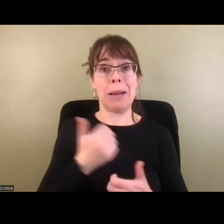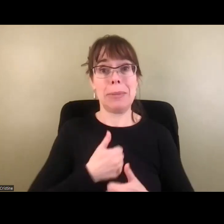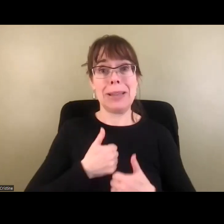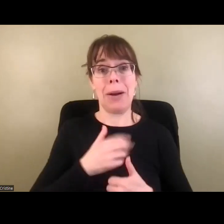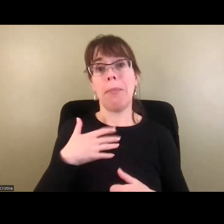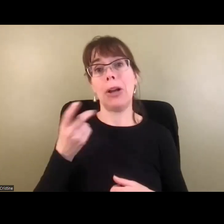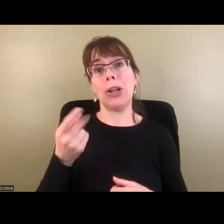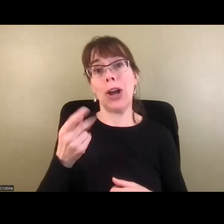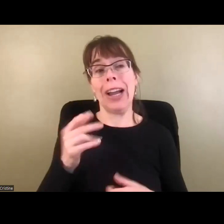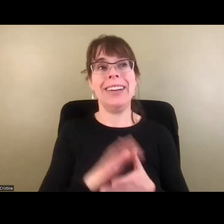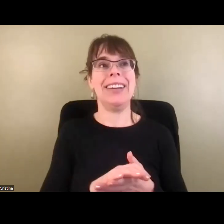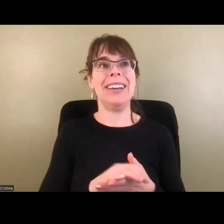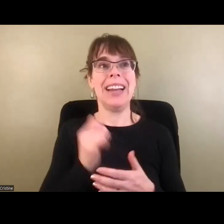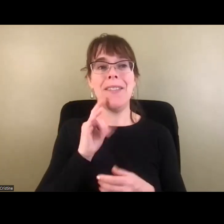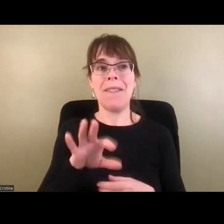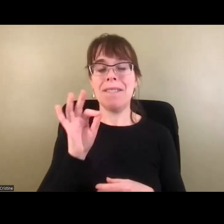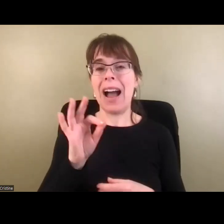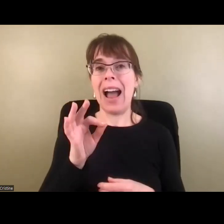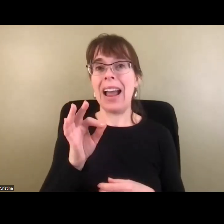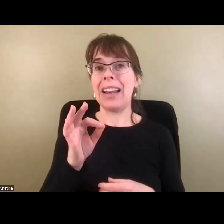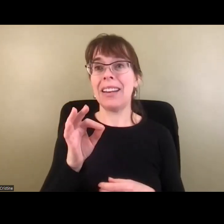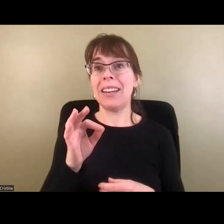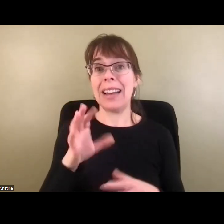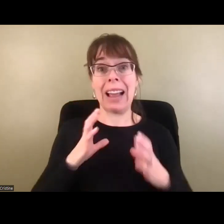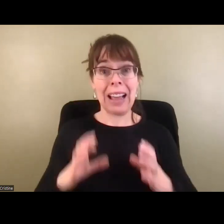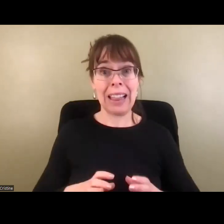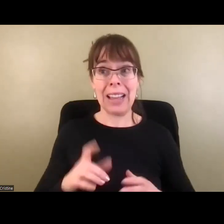if you do come across clients who need our resources, you